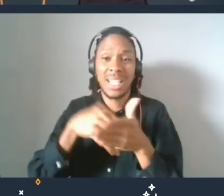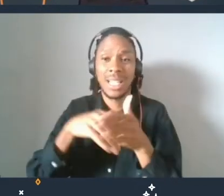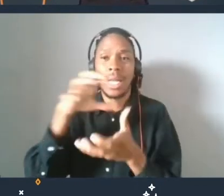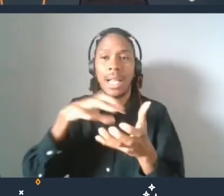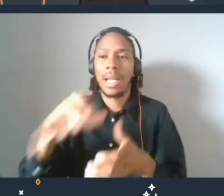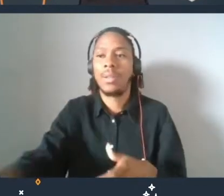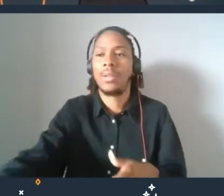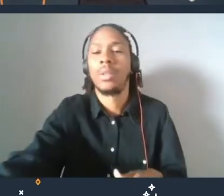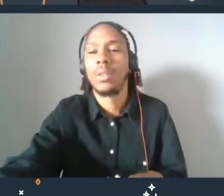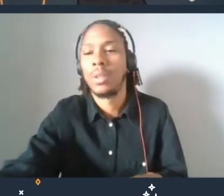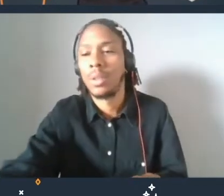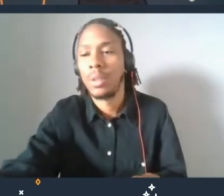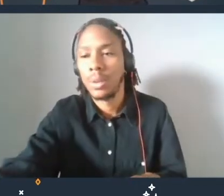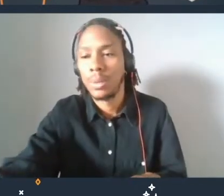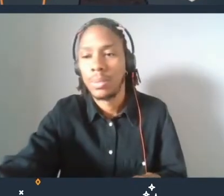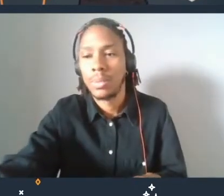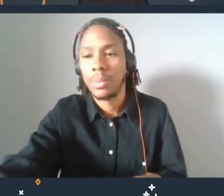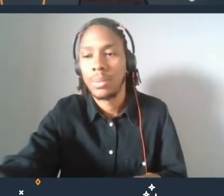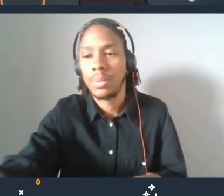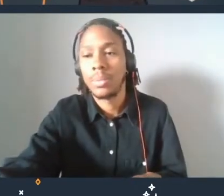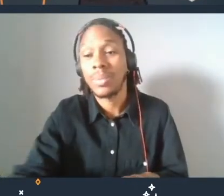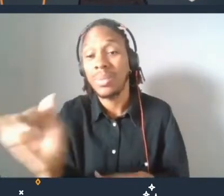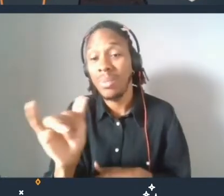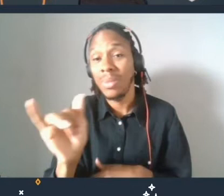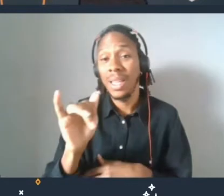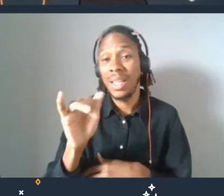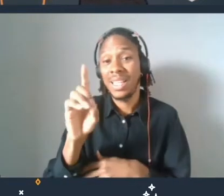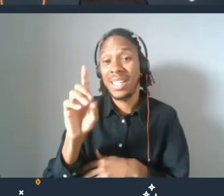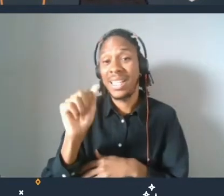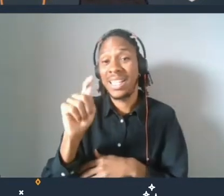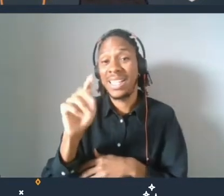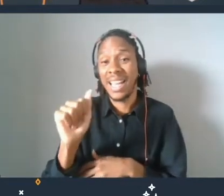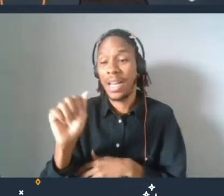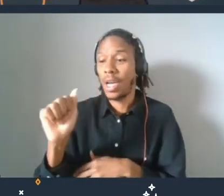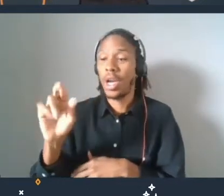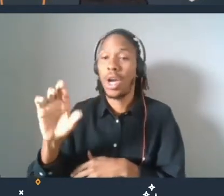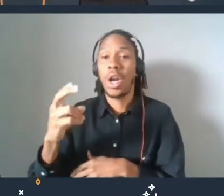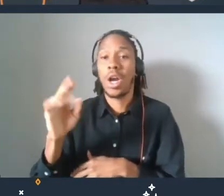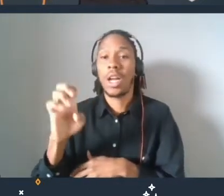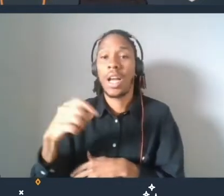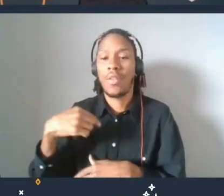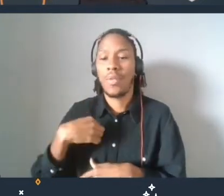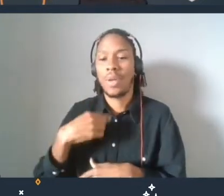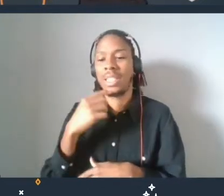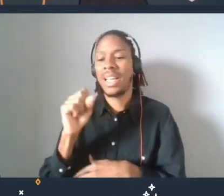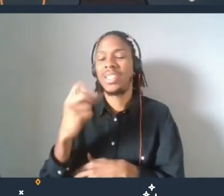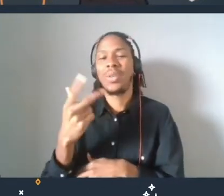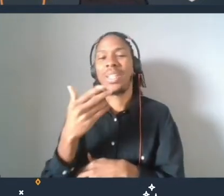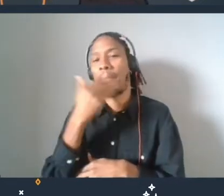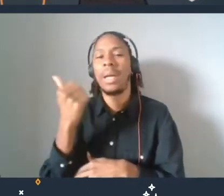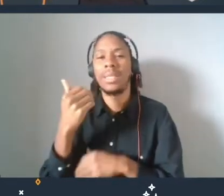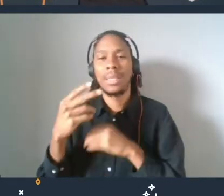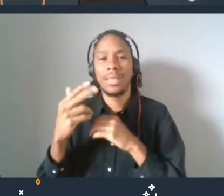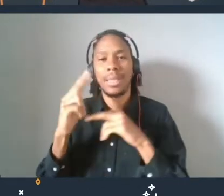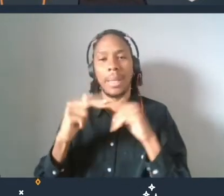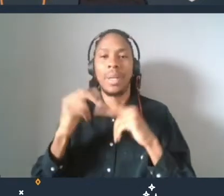And just like data archiving, we like to say that S3 really is the best place to build data lakes. One of the biggest architectural transformations